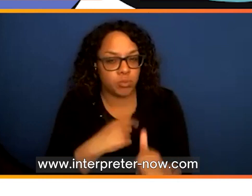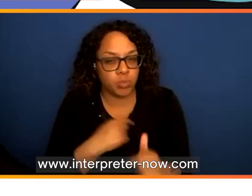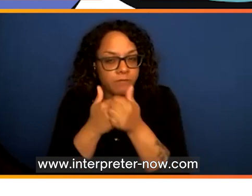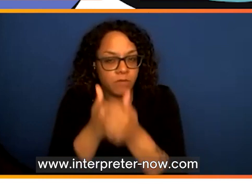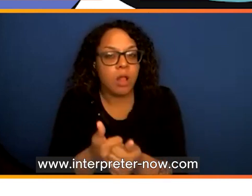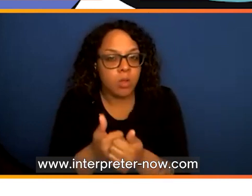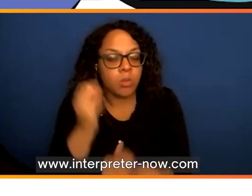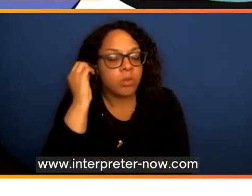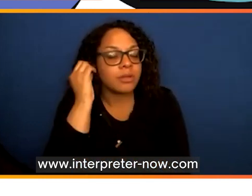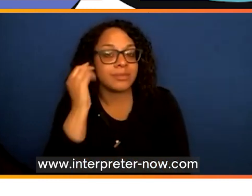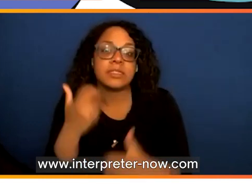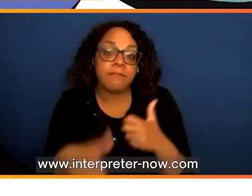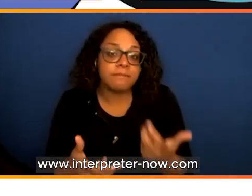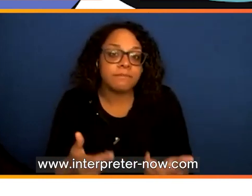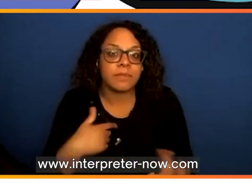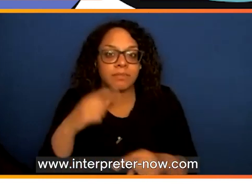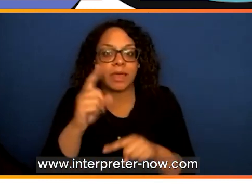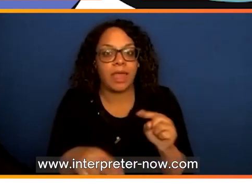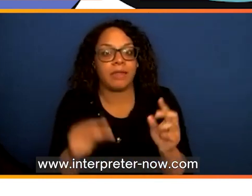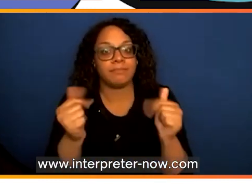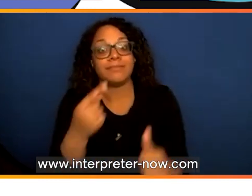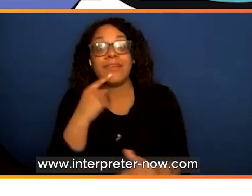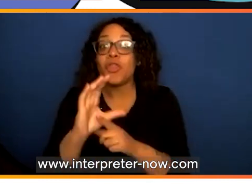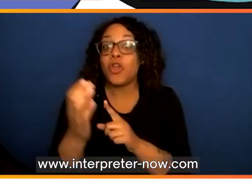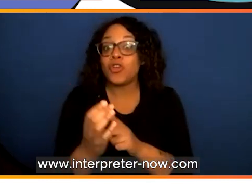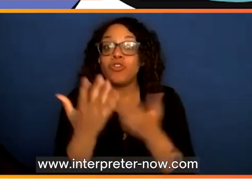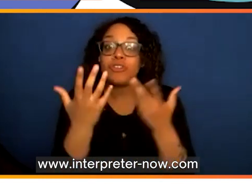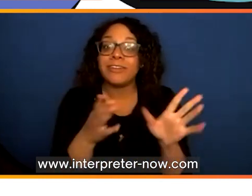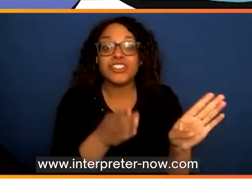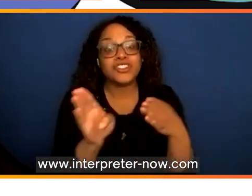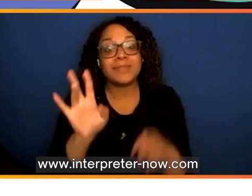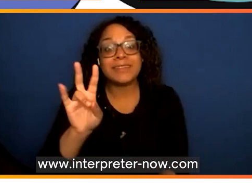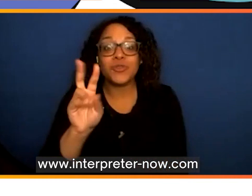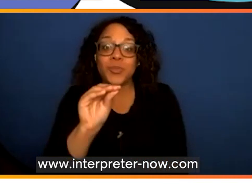that way. Especially in today's world, where getting data about retention and diversity